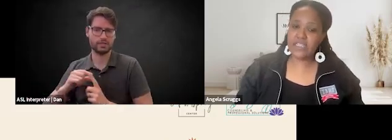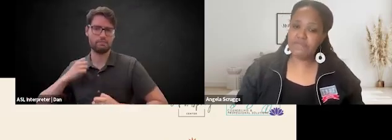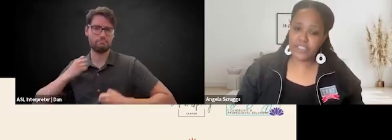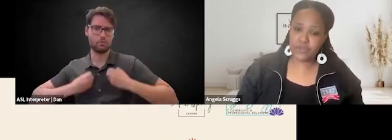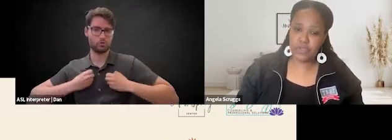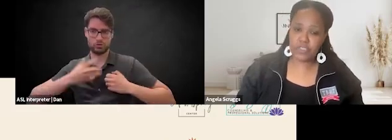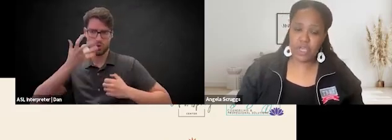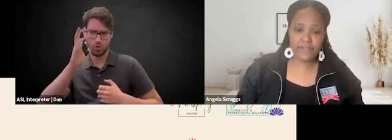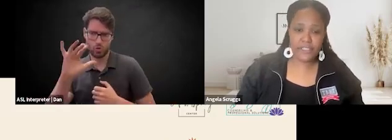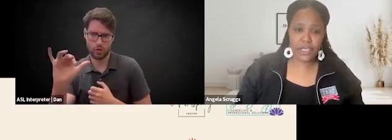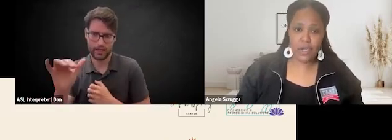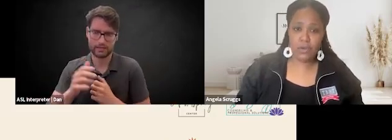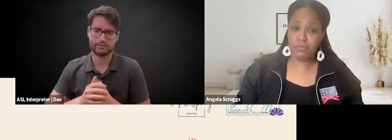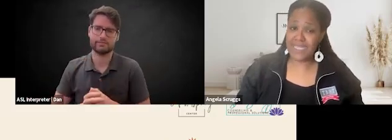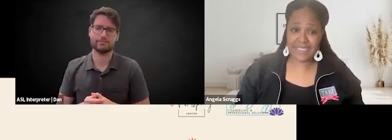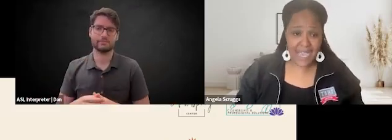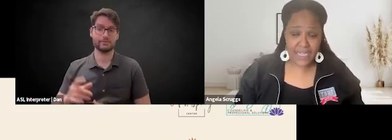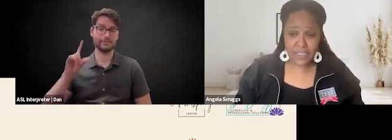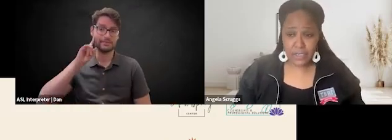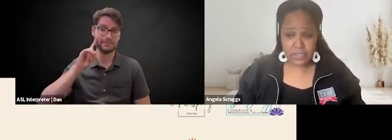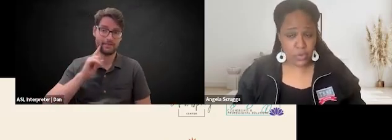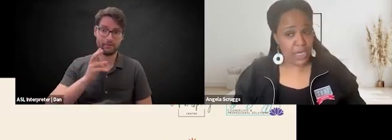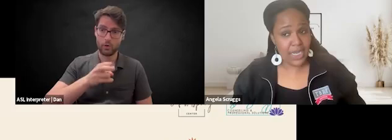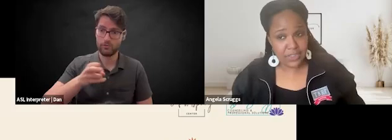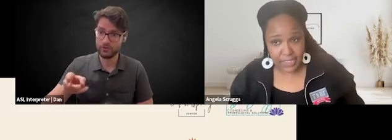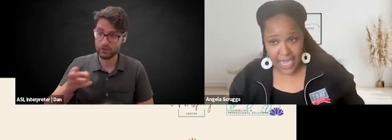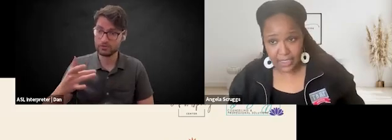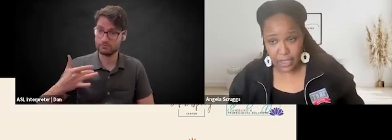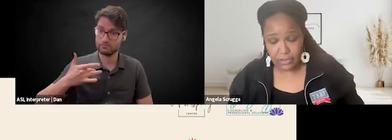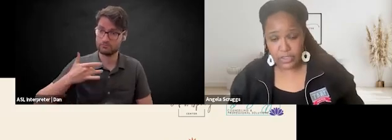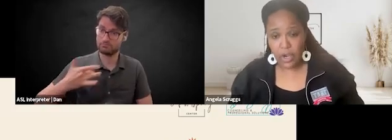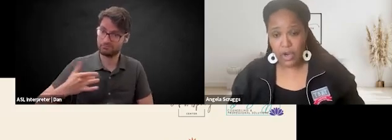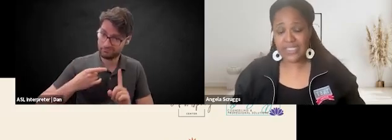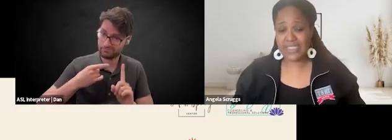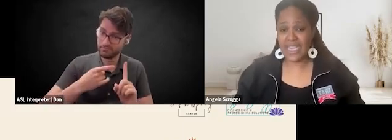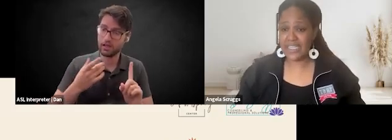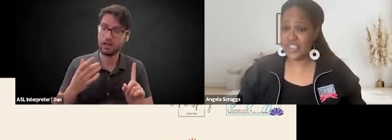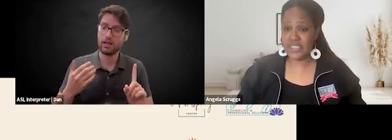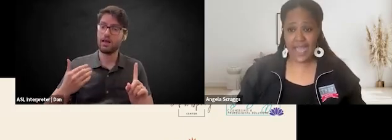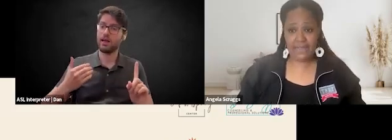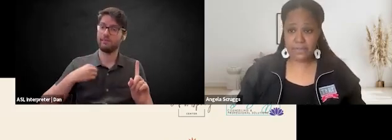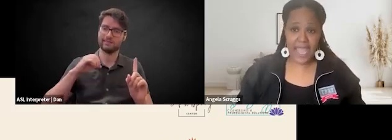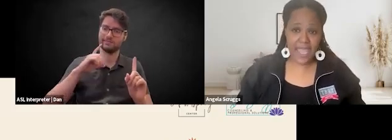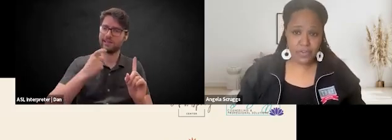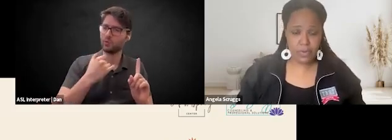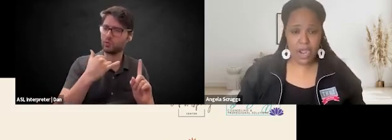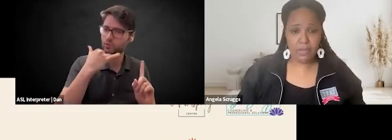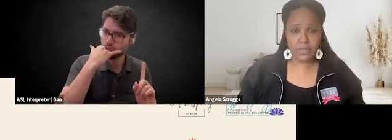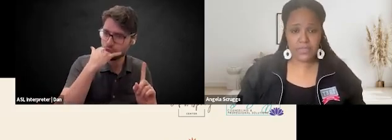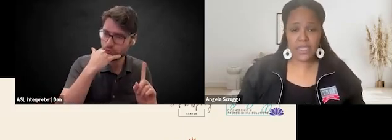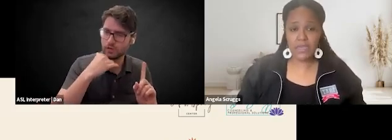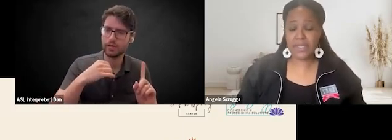individuals often go misdiagnosed, or underdiagnosed, or seen as just having behavior problems,